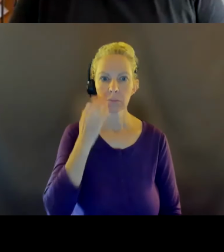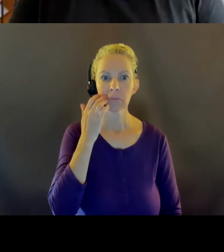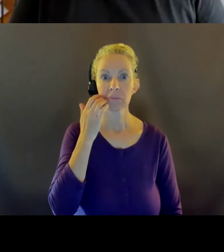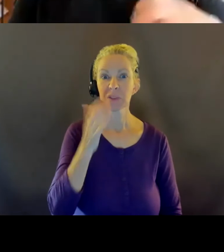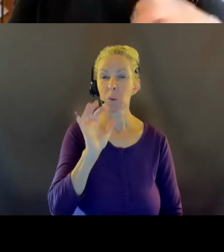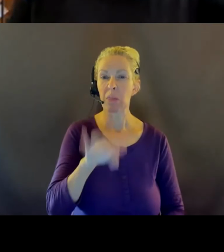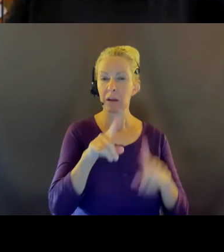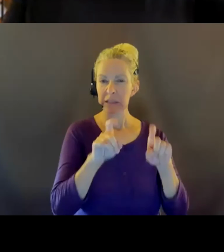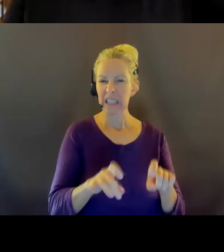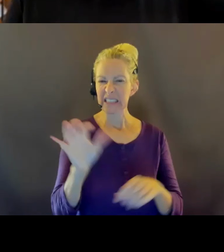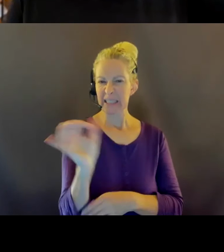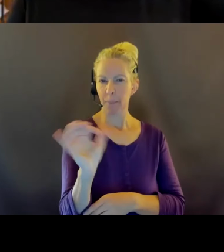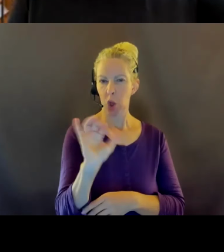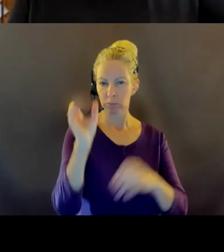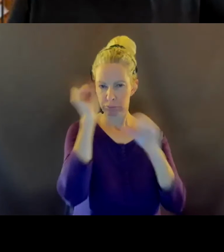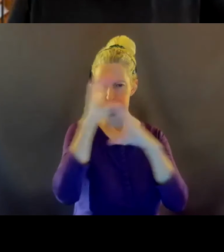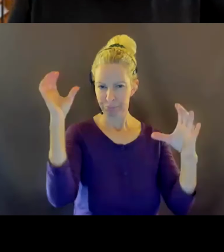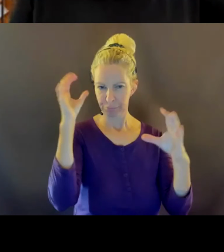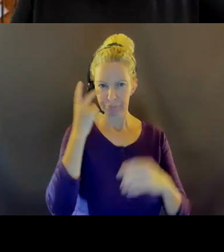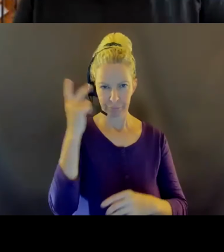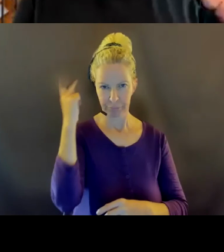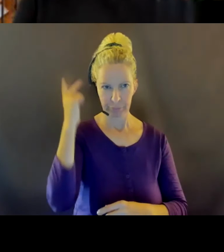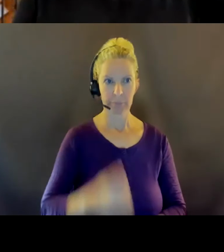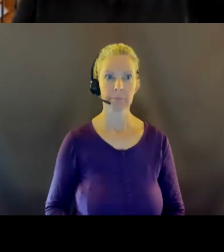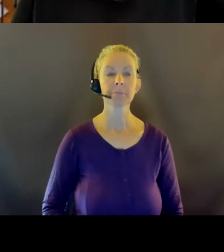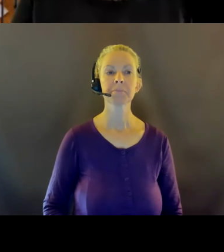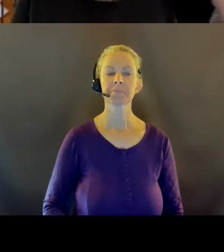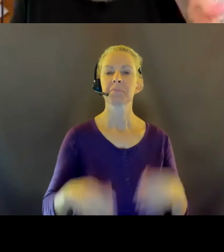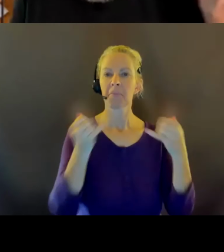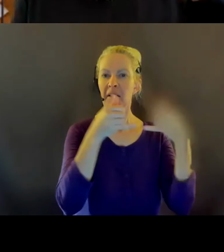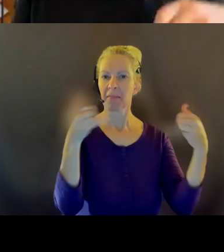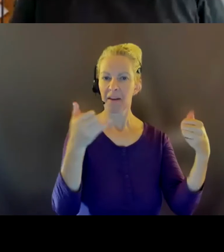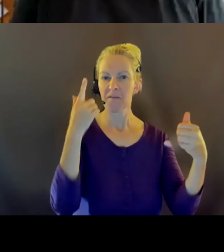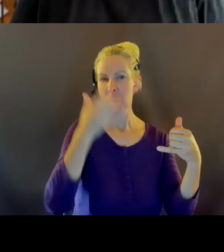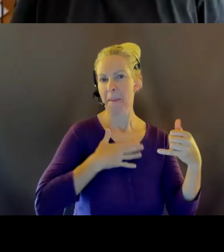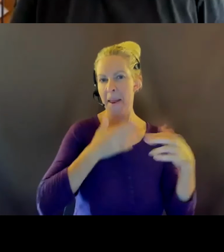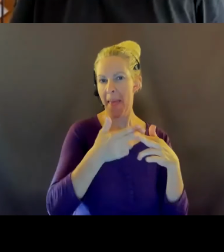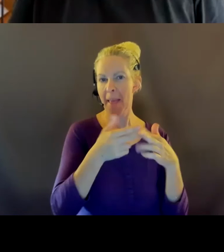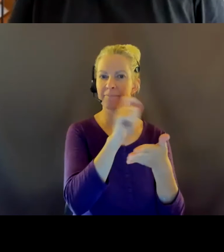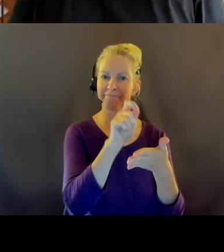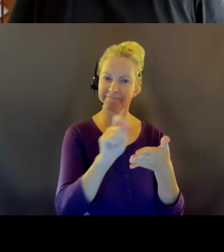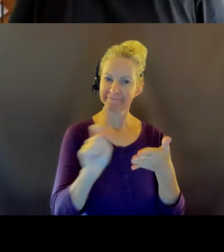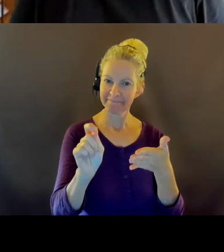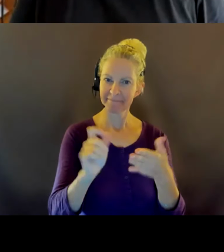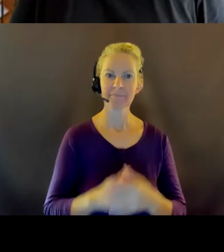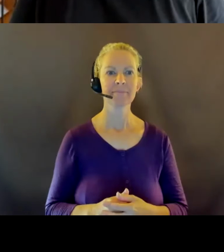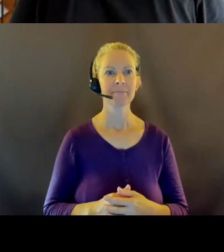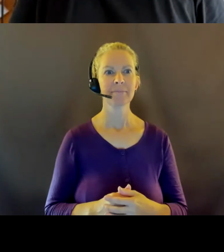I have that area in the corner to write my name.